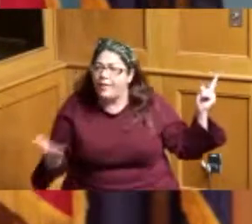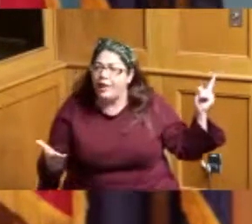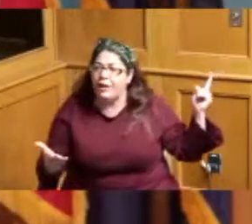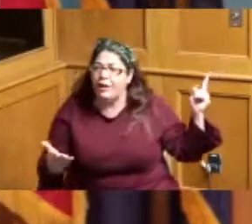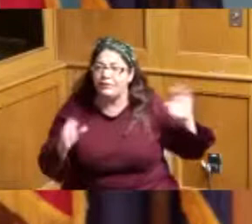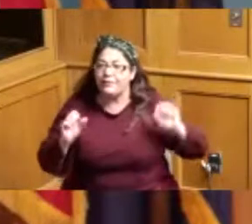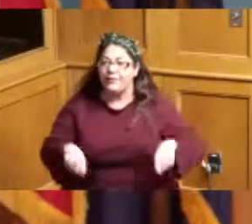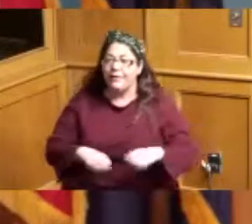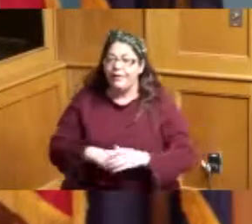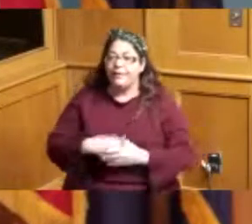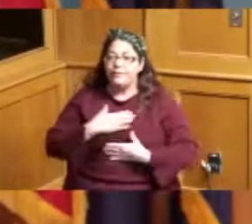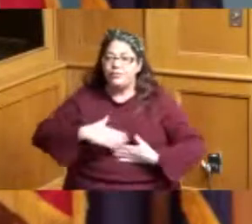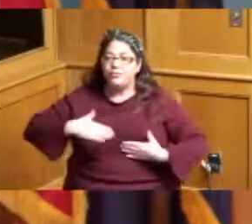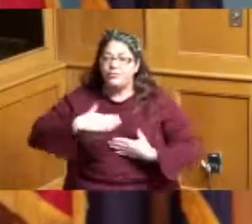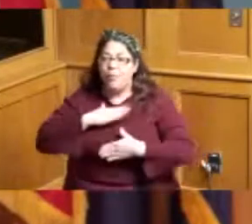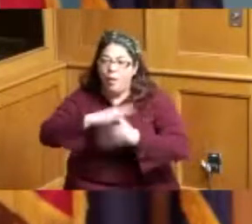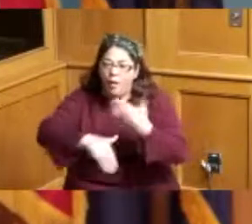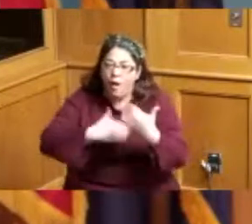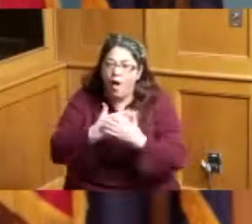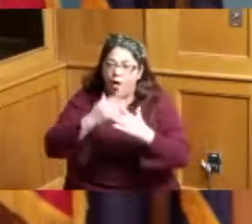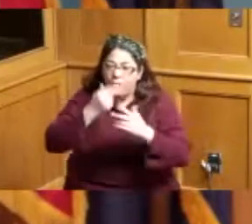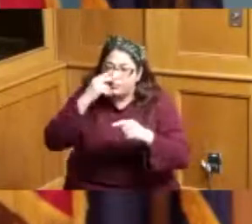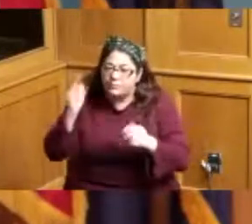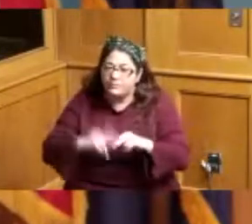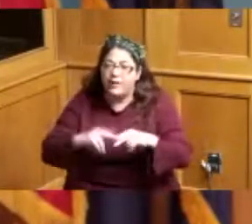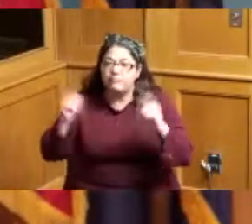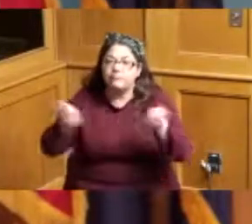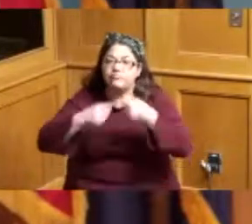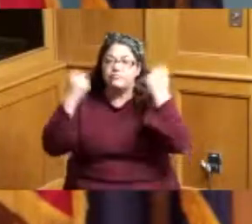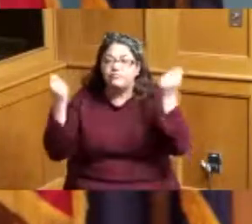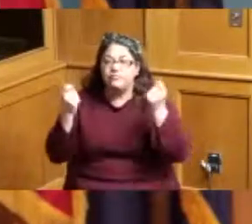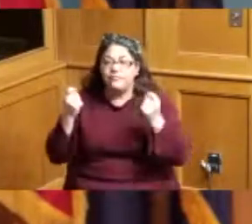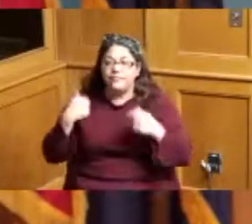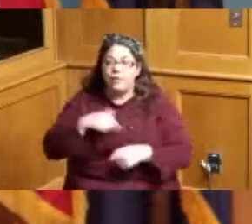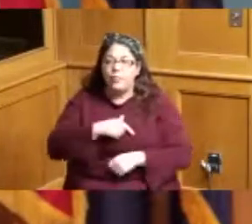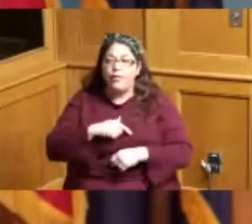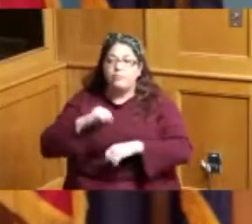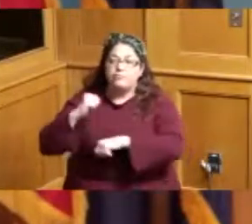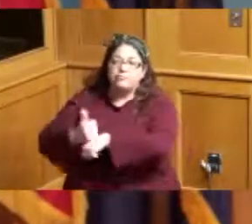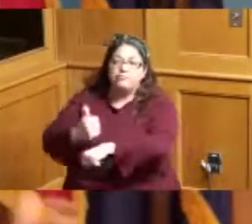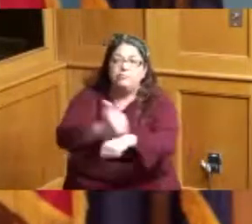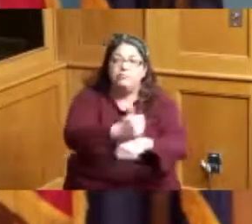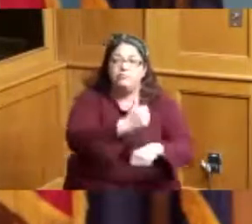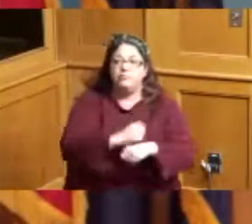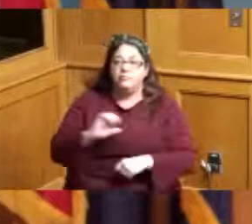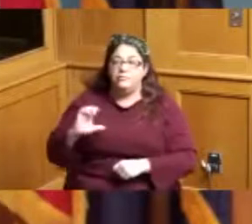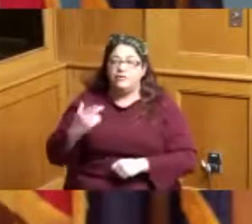here you can enjoy all of the festivities that our entities are putting on the chamber the 3CDC